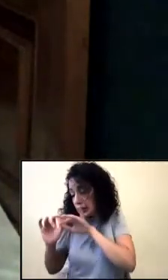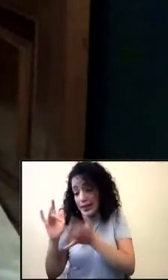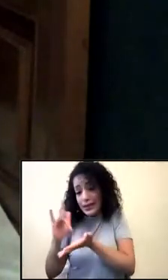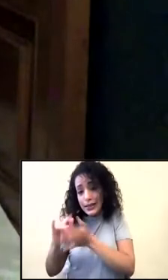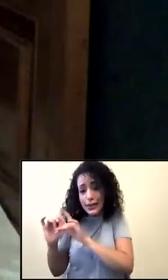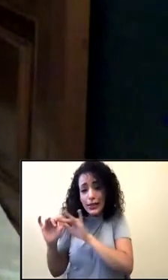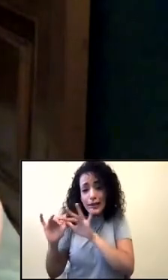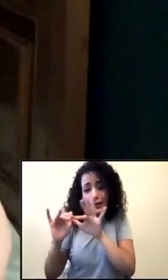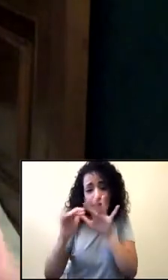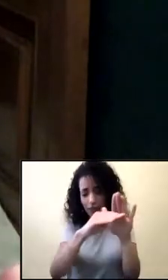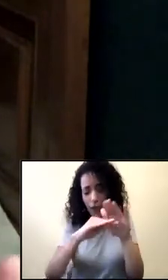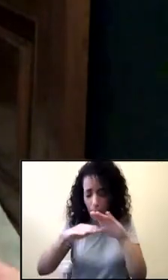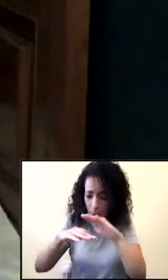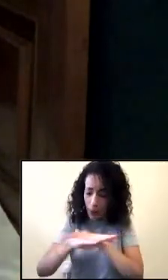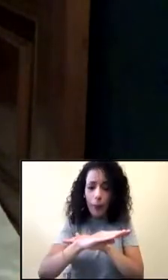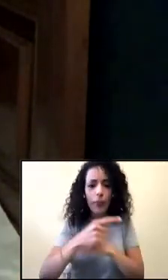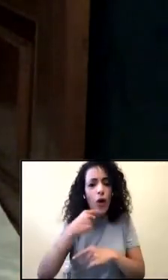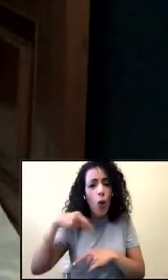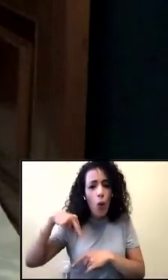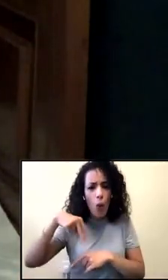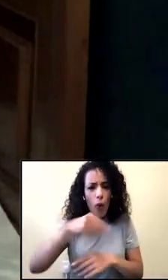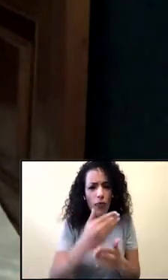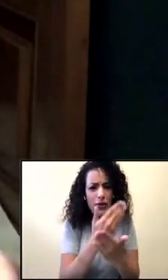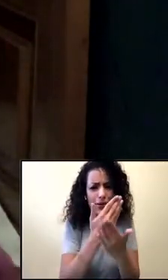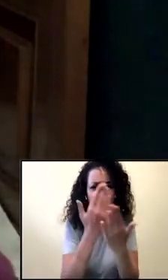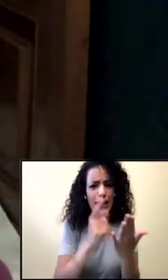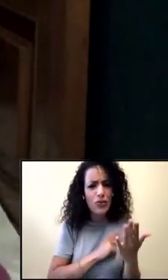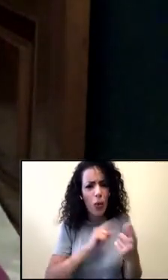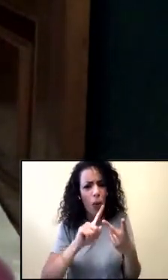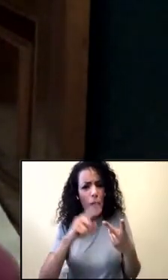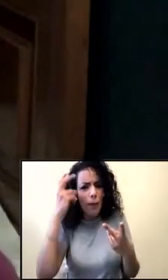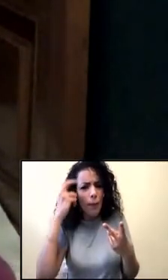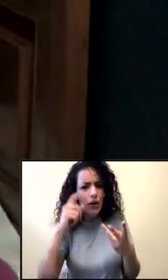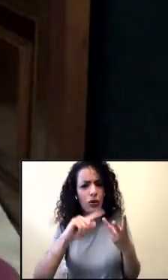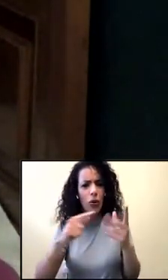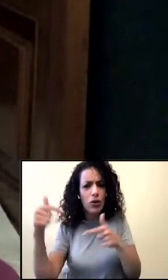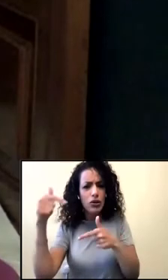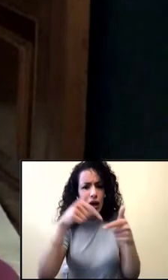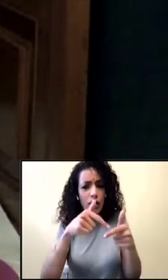days, or they were on buses and cycles, and they got to their village after weeks sometimes. And